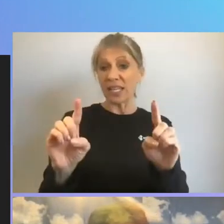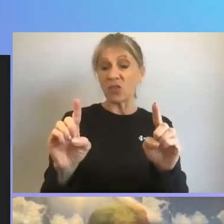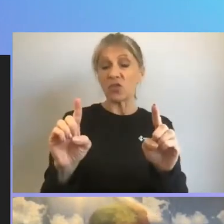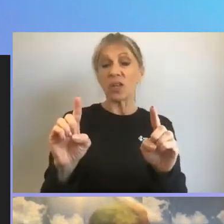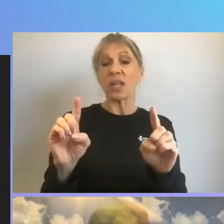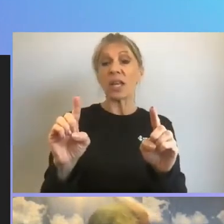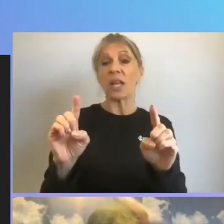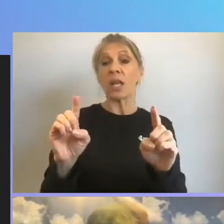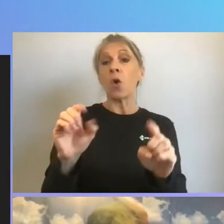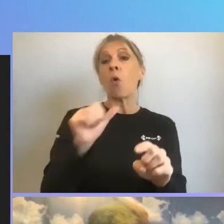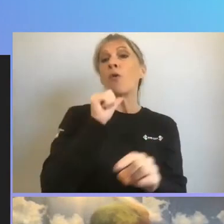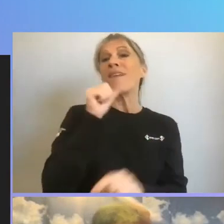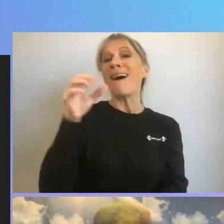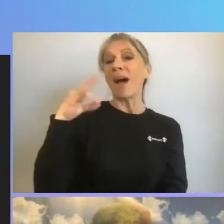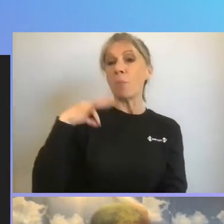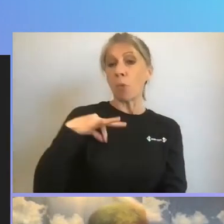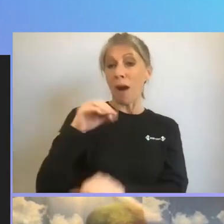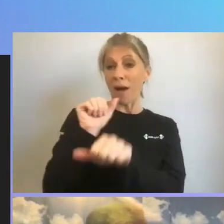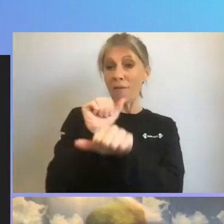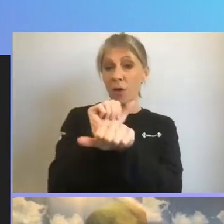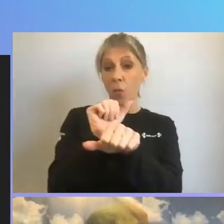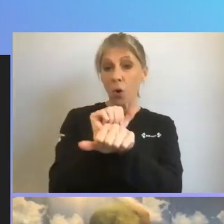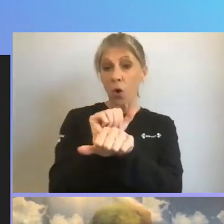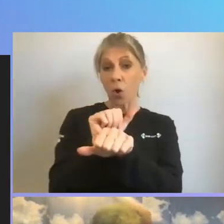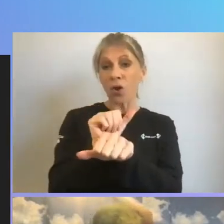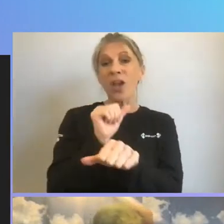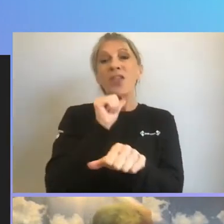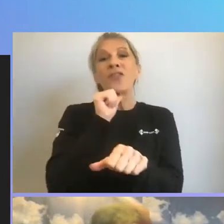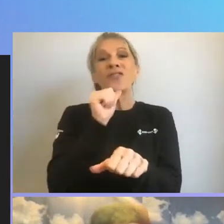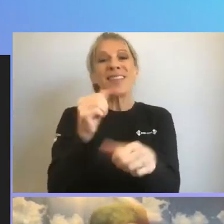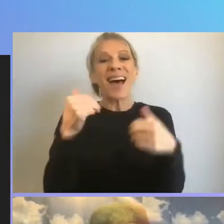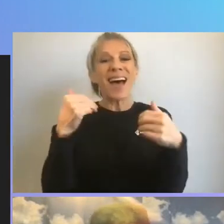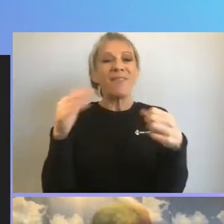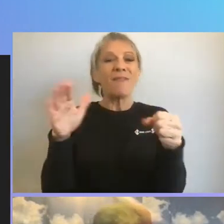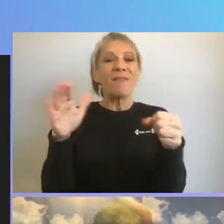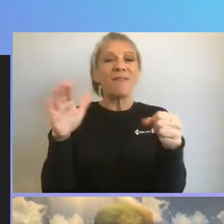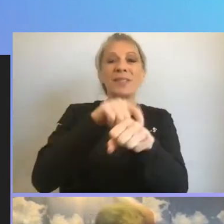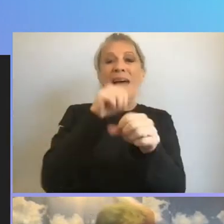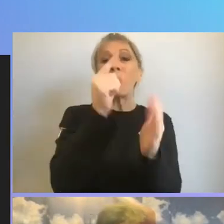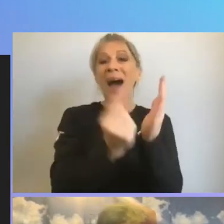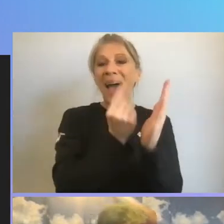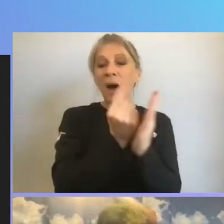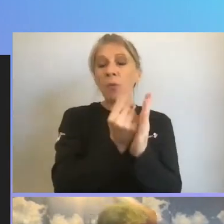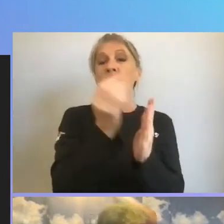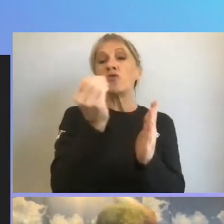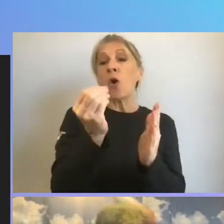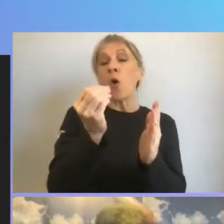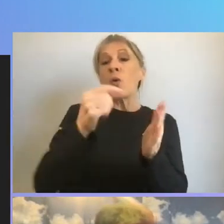work, there's not full time hours. And so the pay gap is a